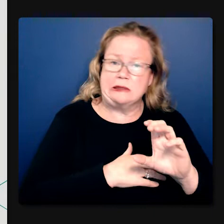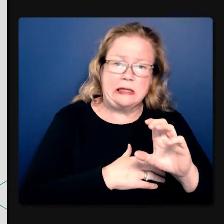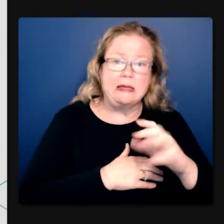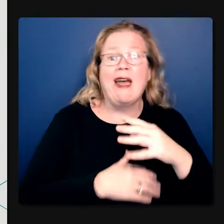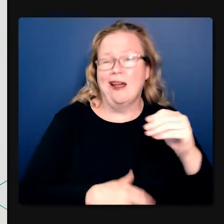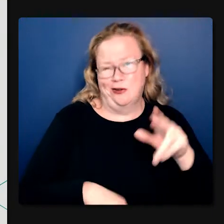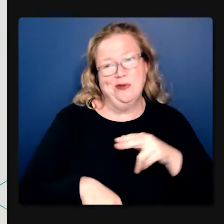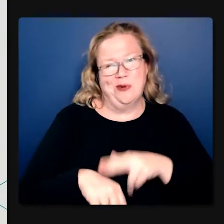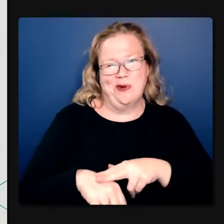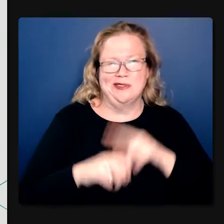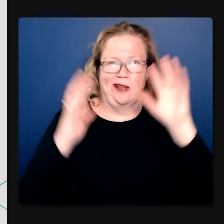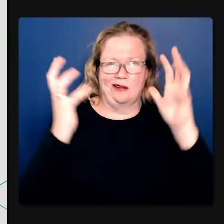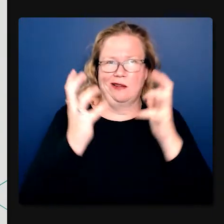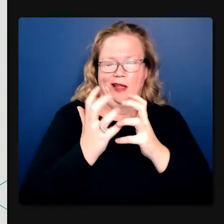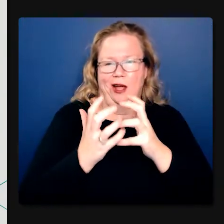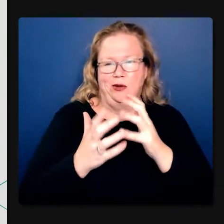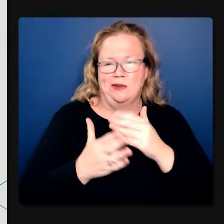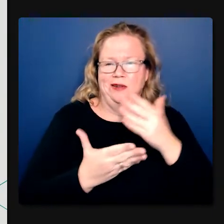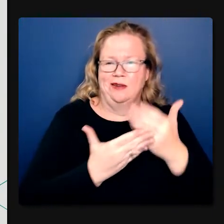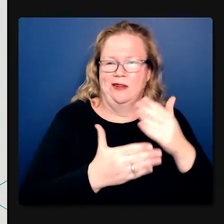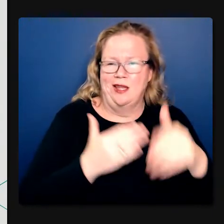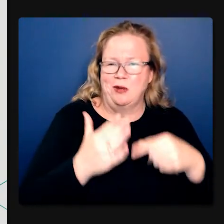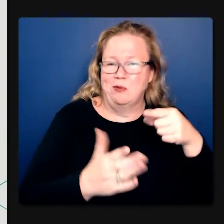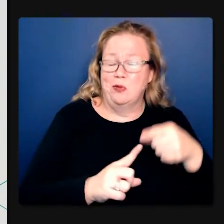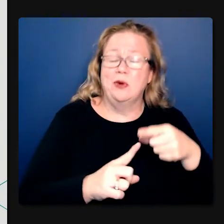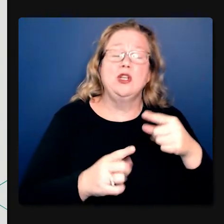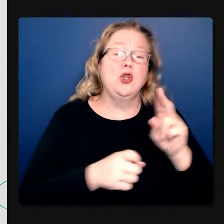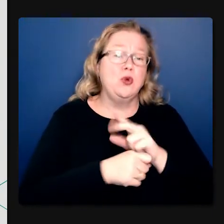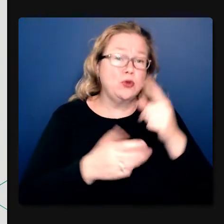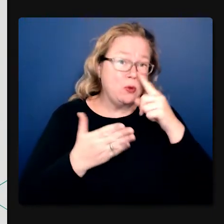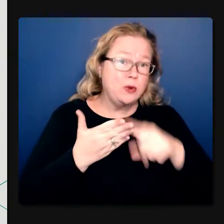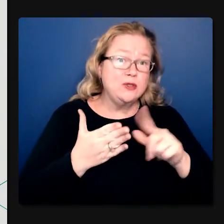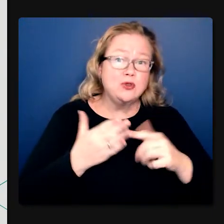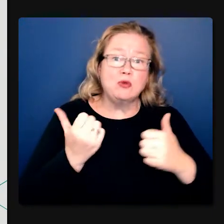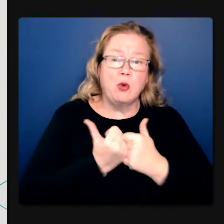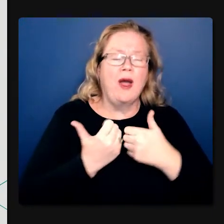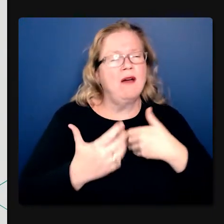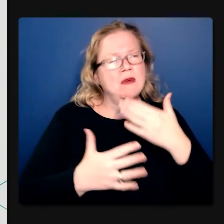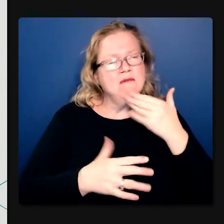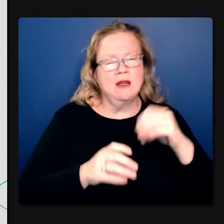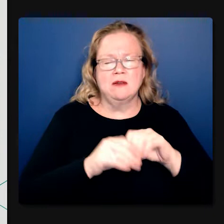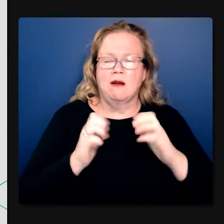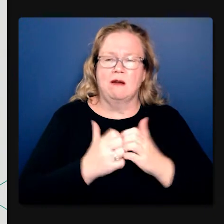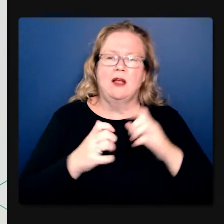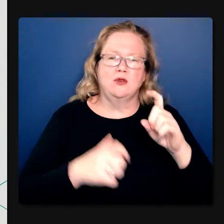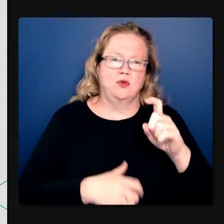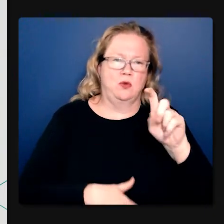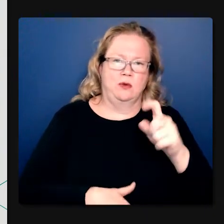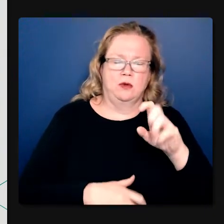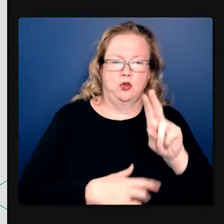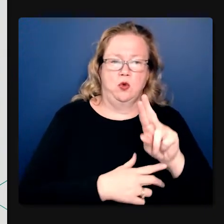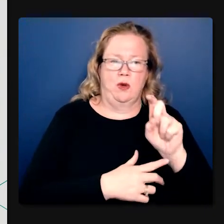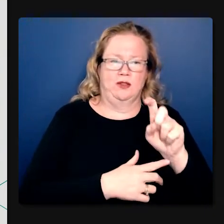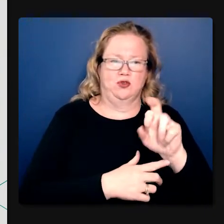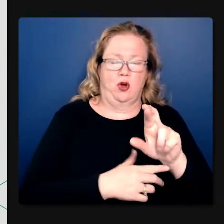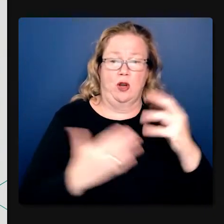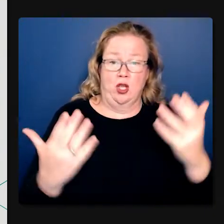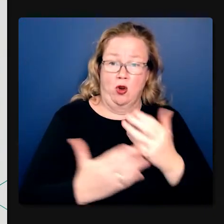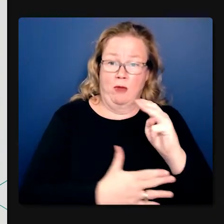and, of course, cloud endpoints user research support. We have best-in-class UXR here at Microsoft and want to provide our partners